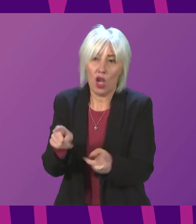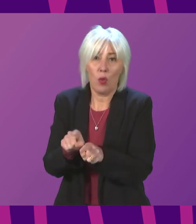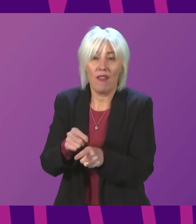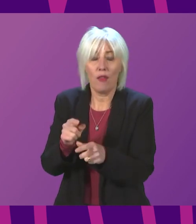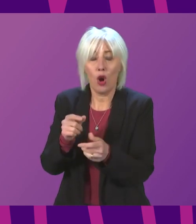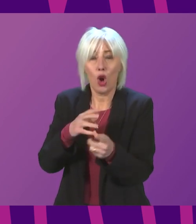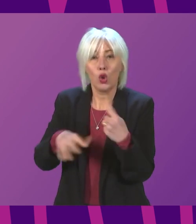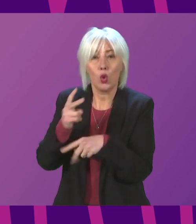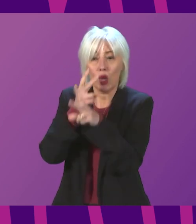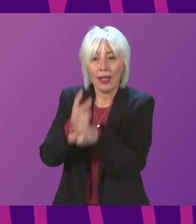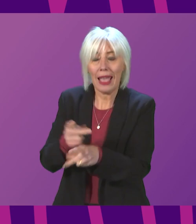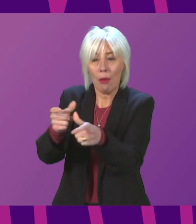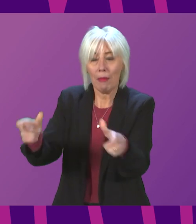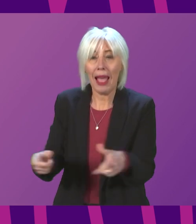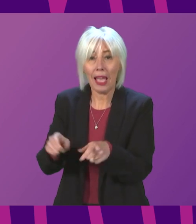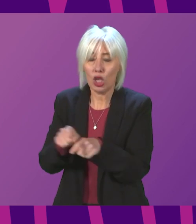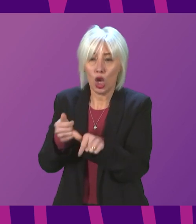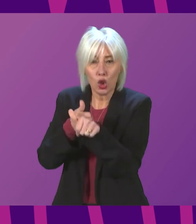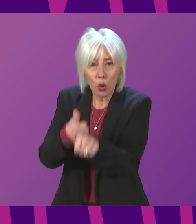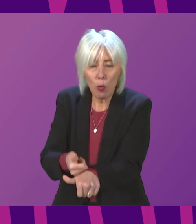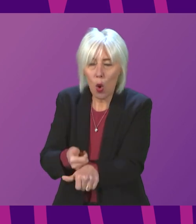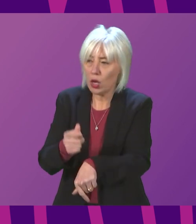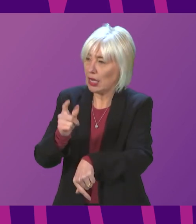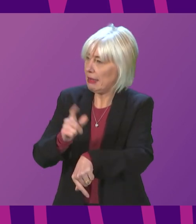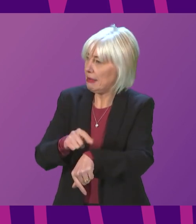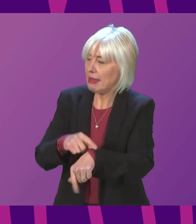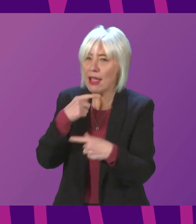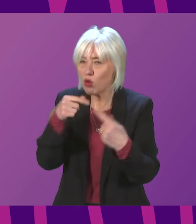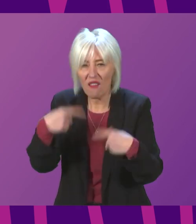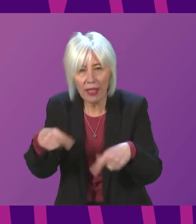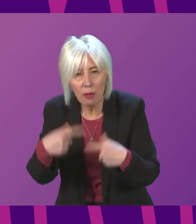include reduction in the support that is available and unavailability of time slots. Of the many